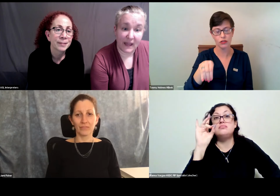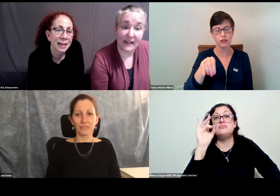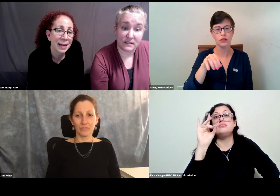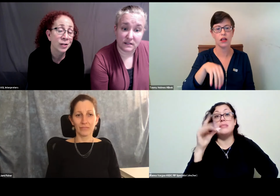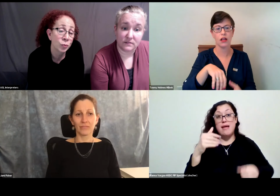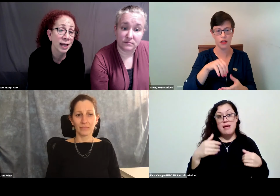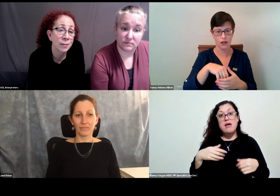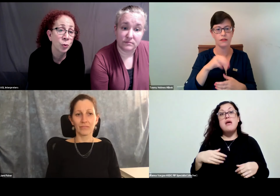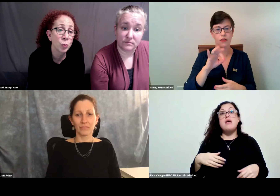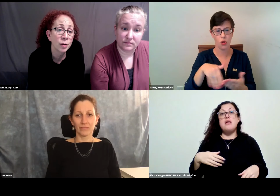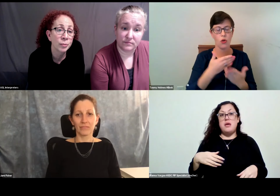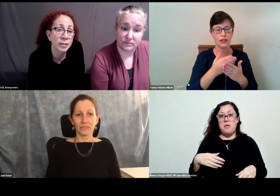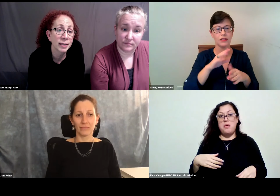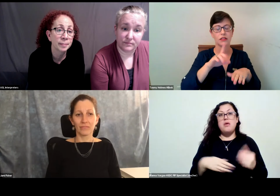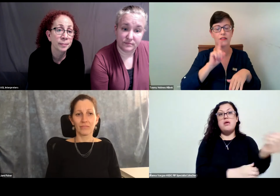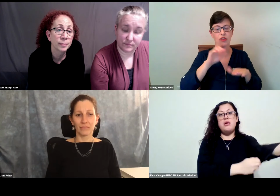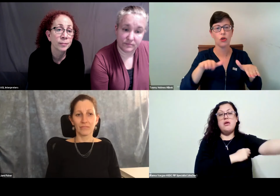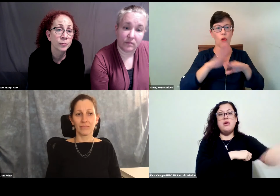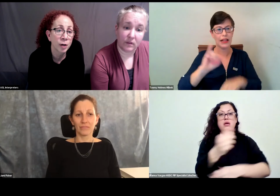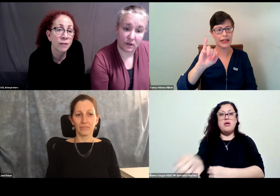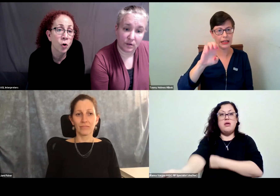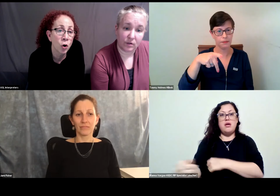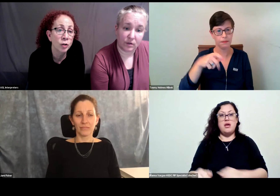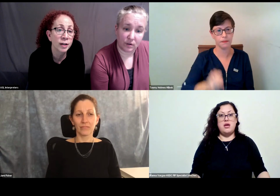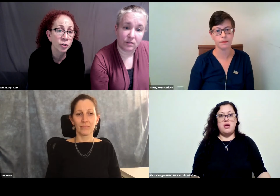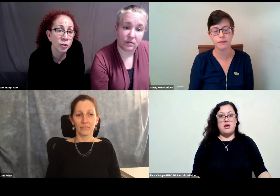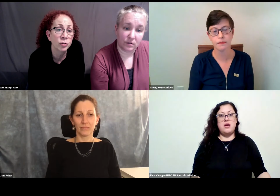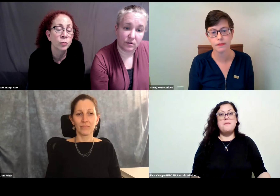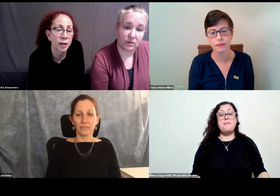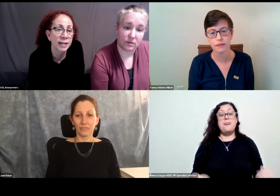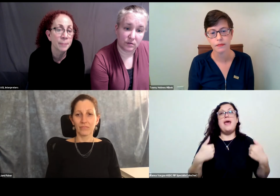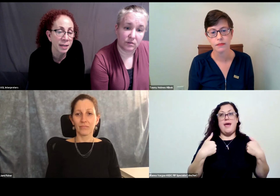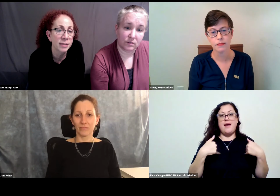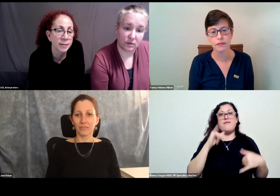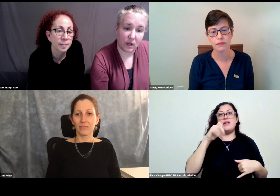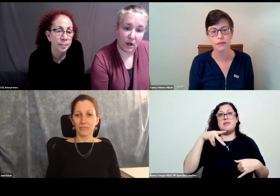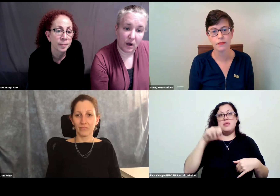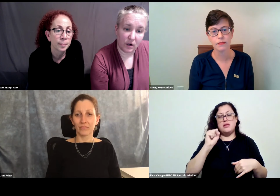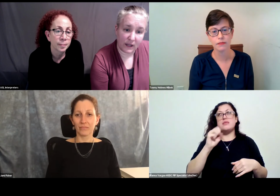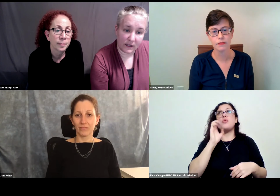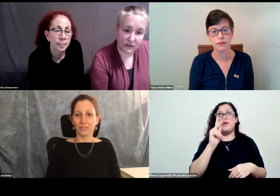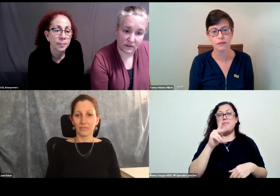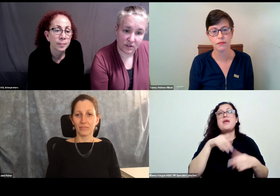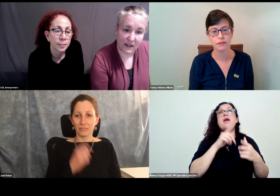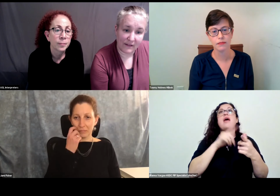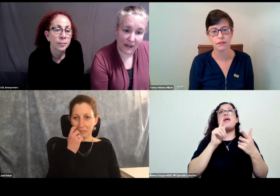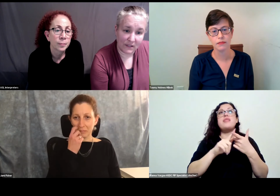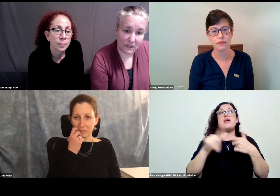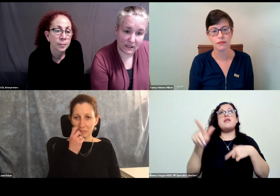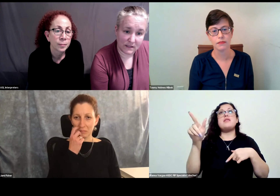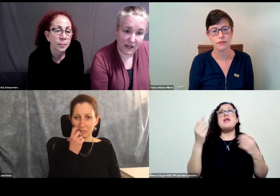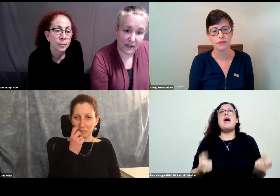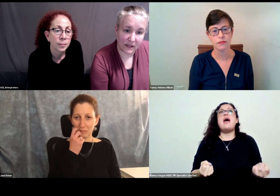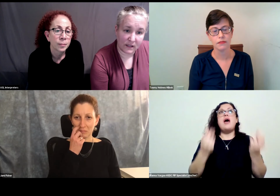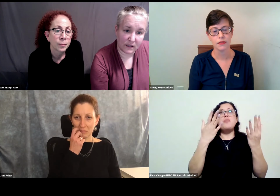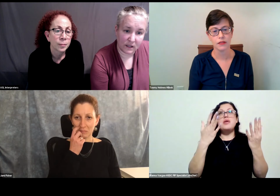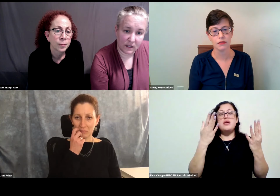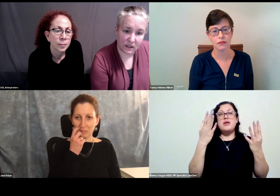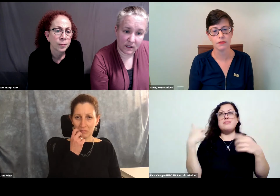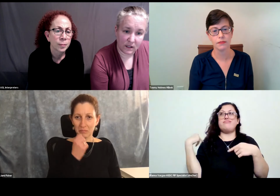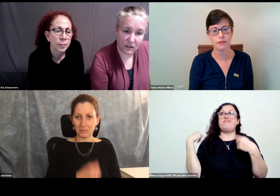Eight it's really 8.1% right of all deaf children with a piece Okay, so they have ips and then.